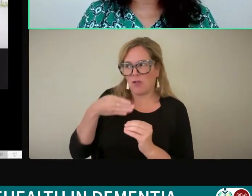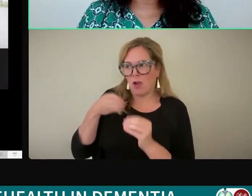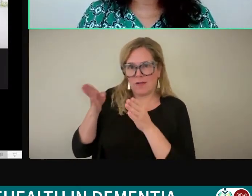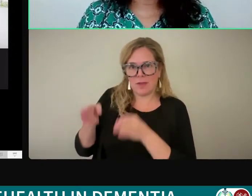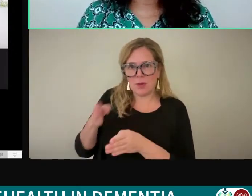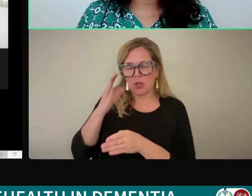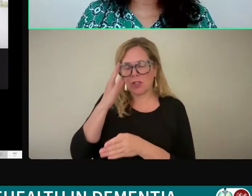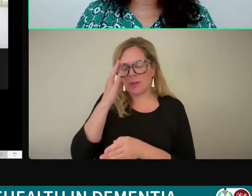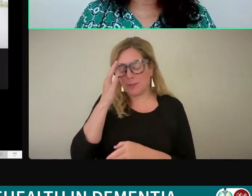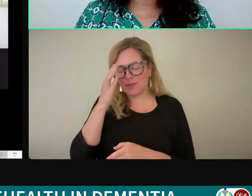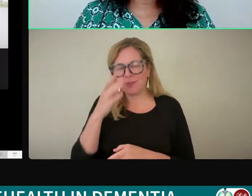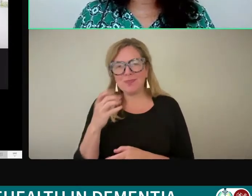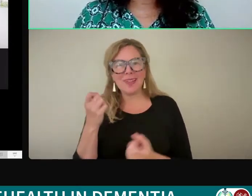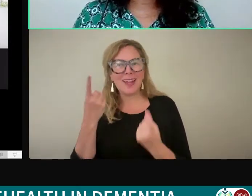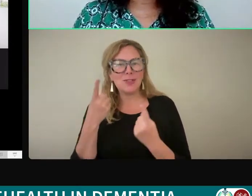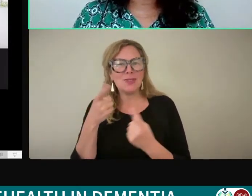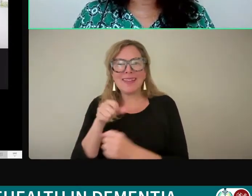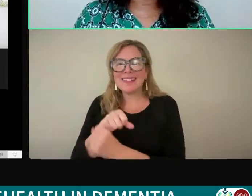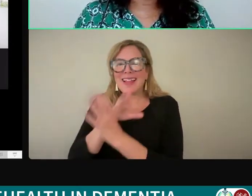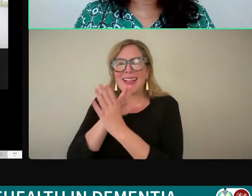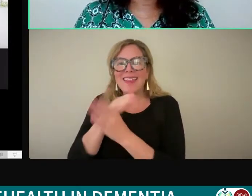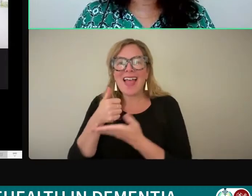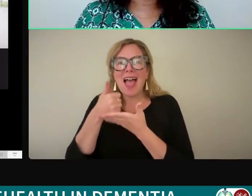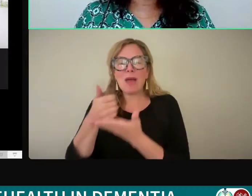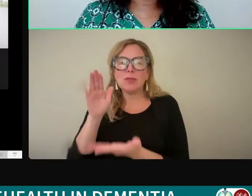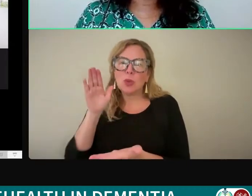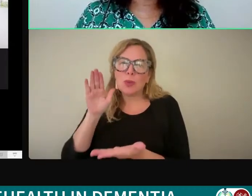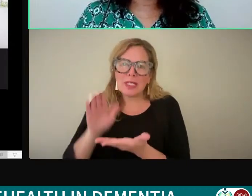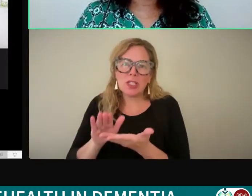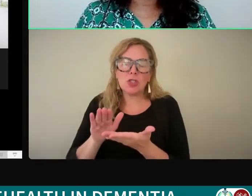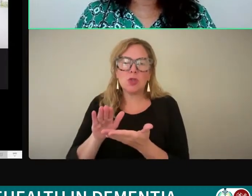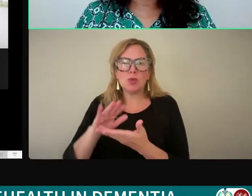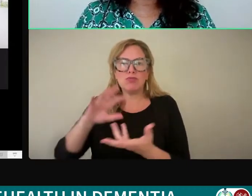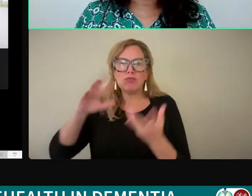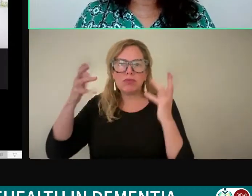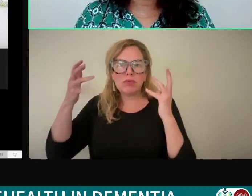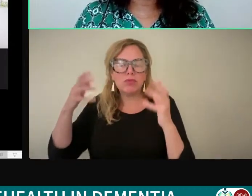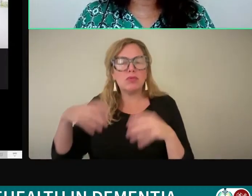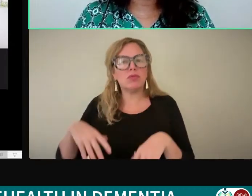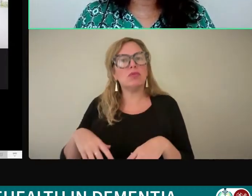and less routine disruption for both the patient and the caregiver. And that means